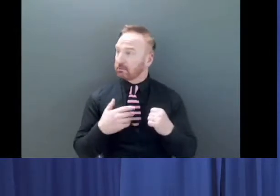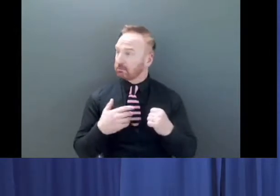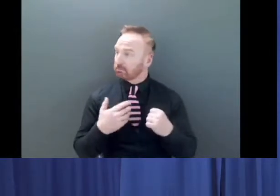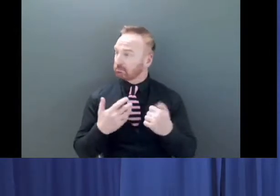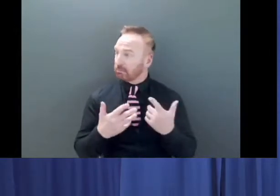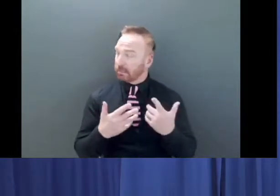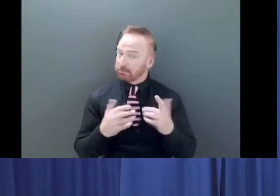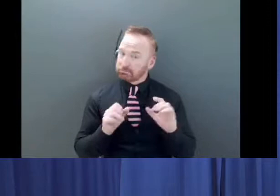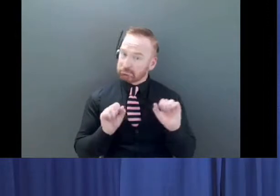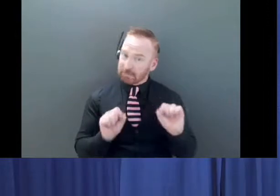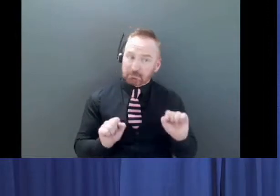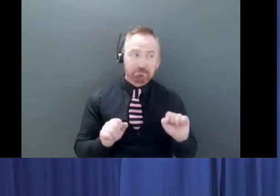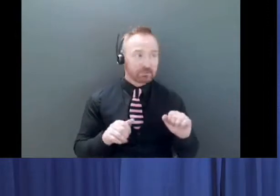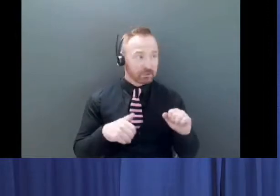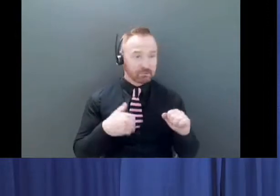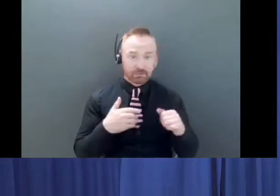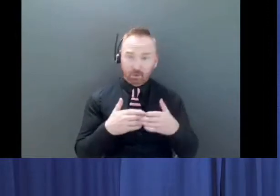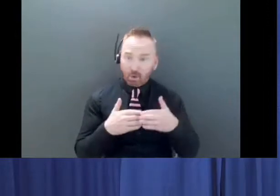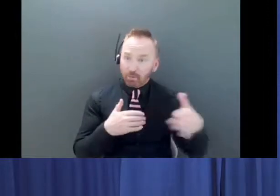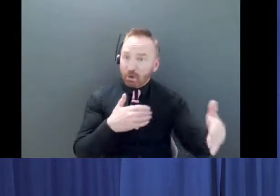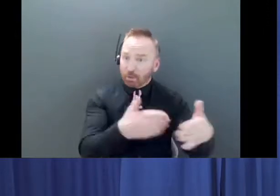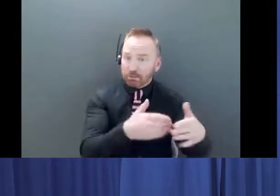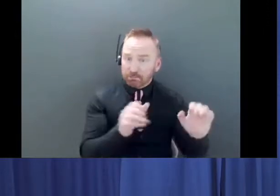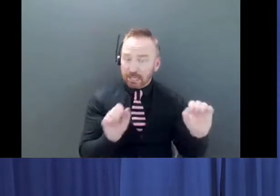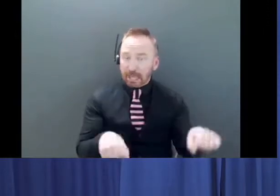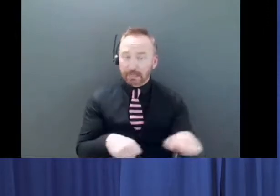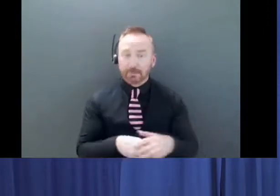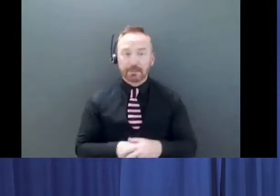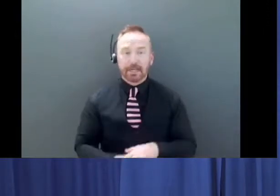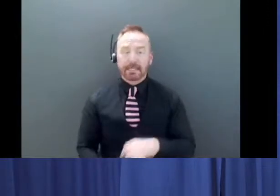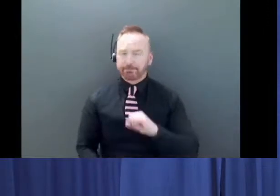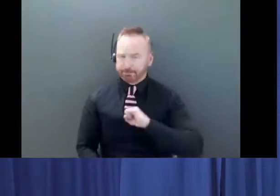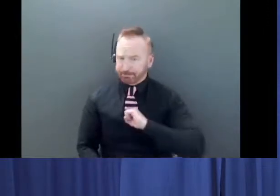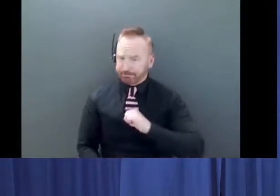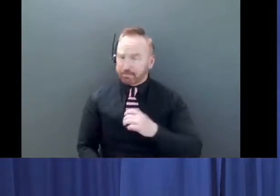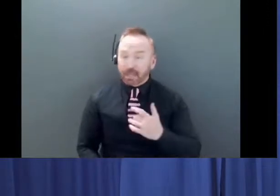I also think it is actually a good thing to be moving